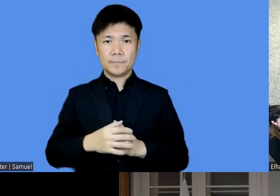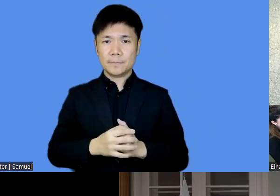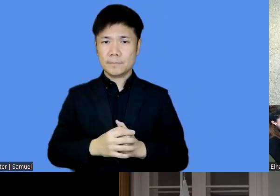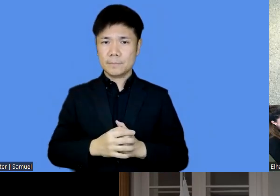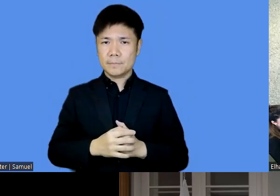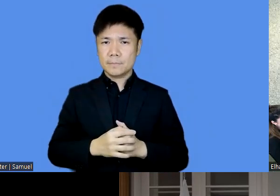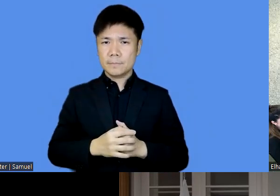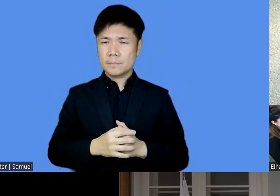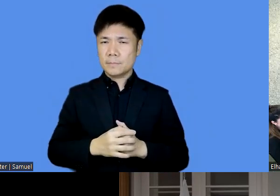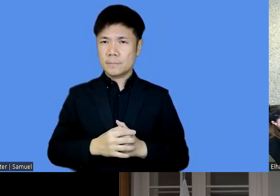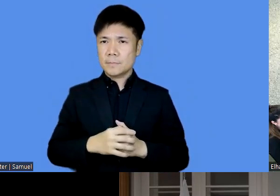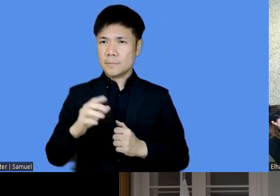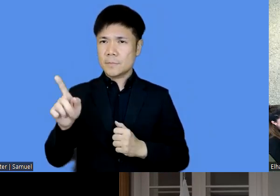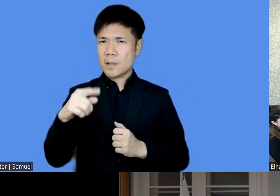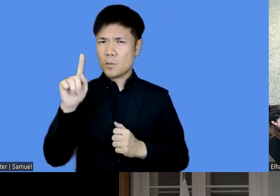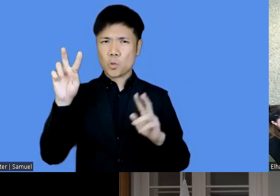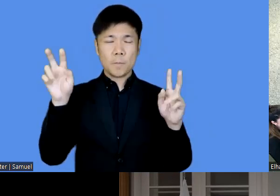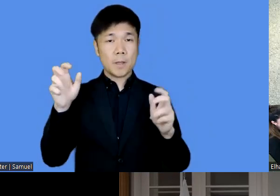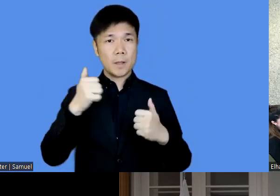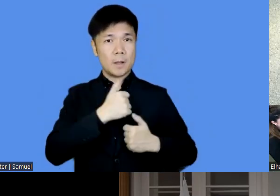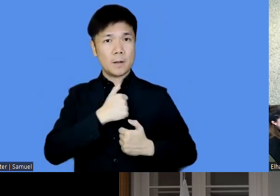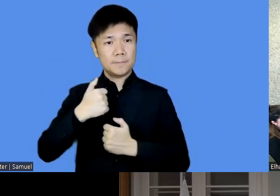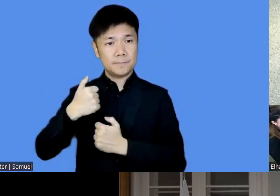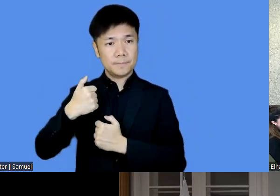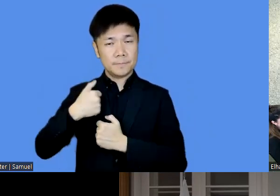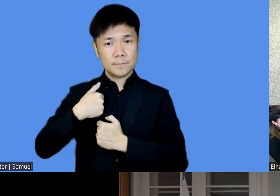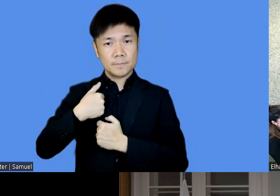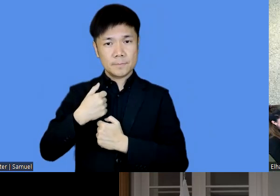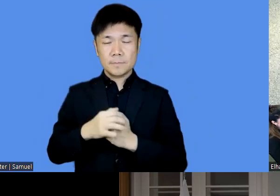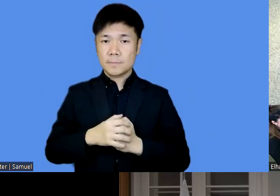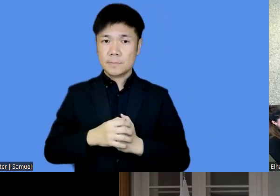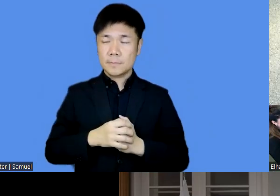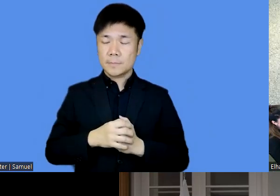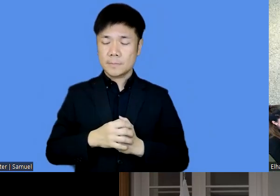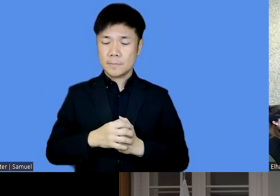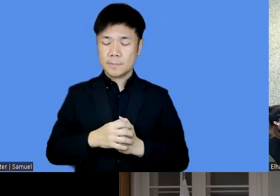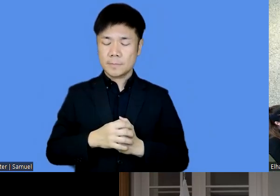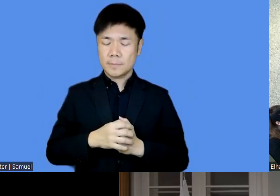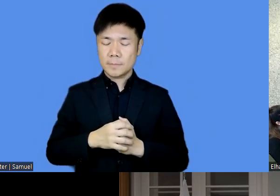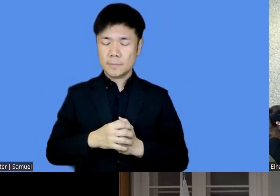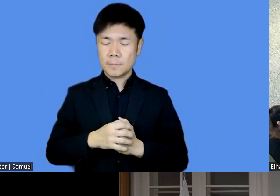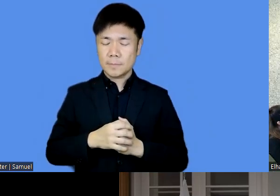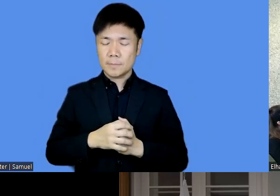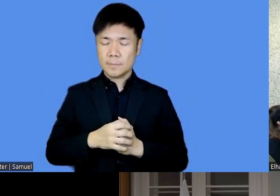I would be interested to know more about what was the level of the militaries that participated